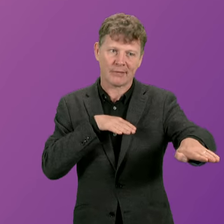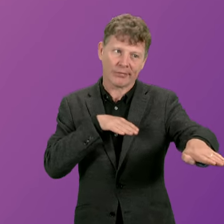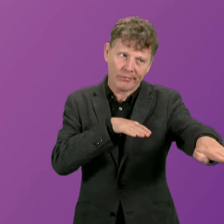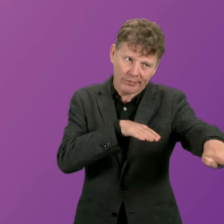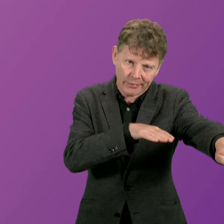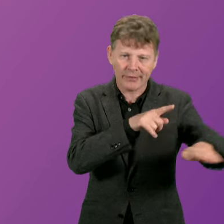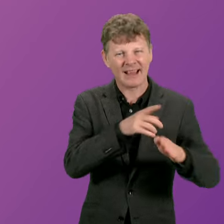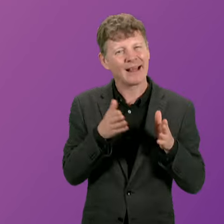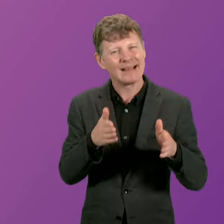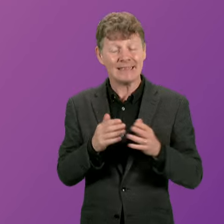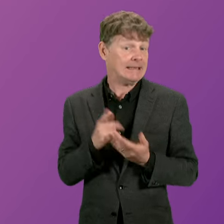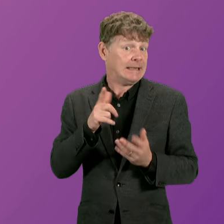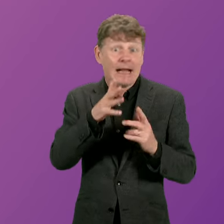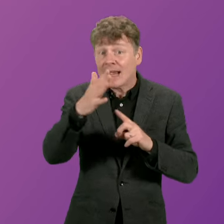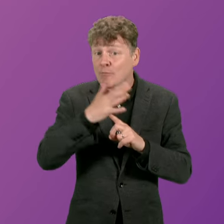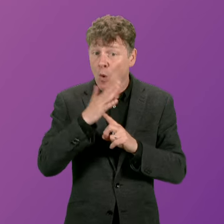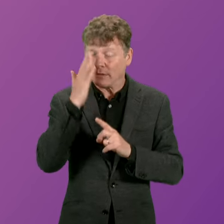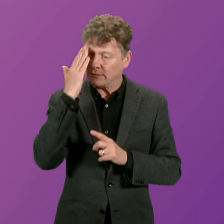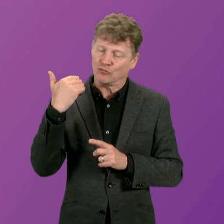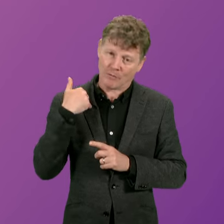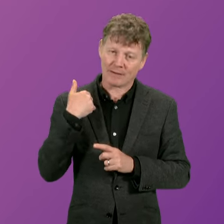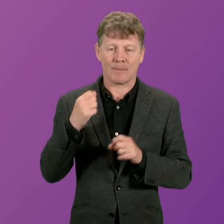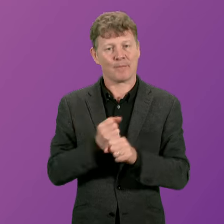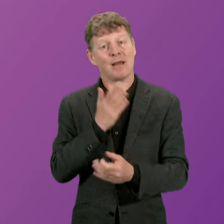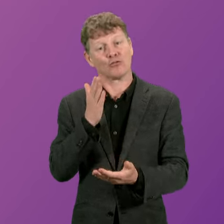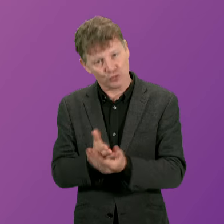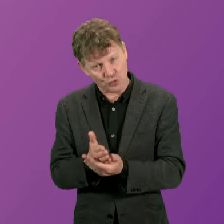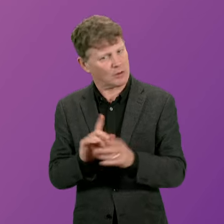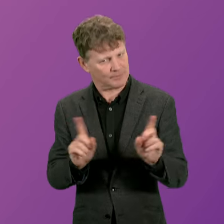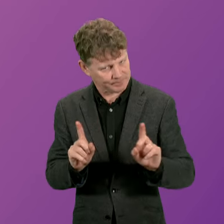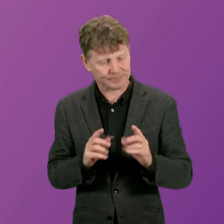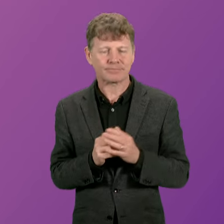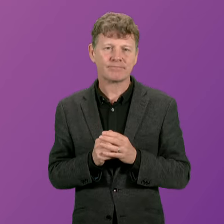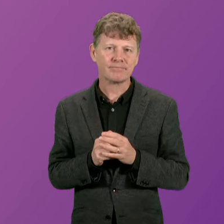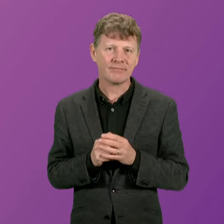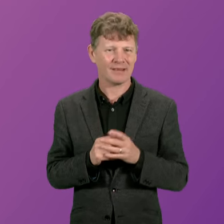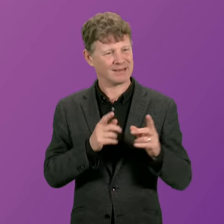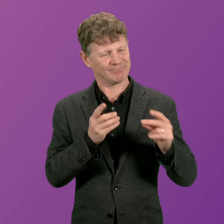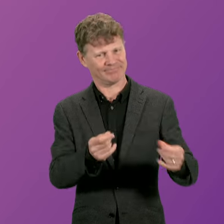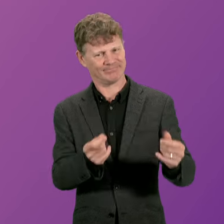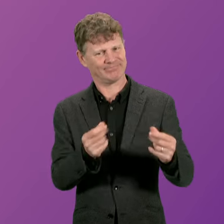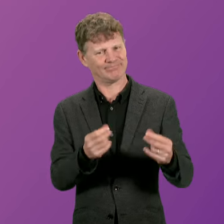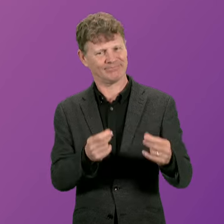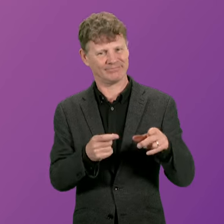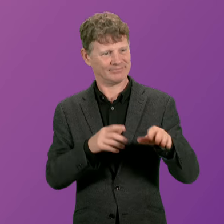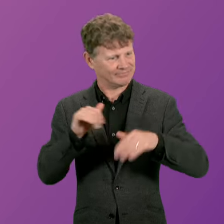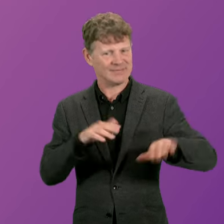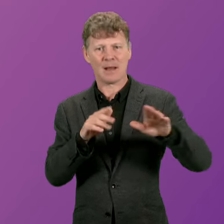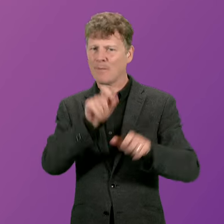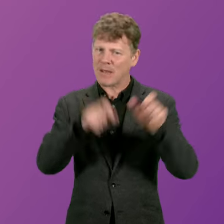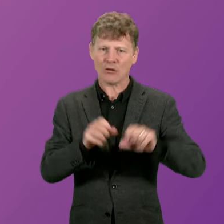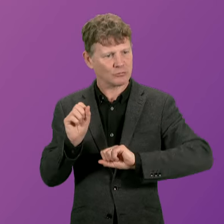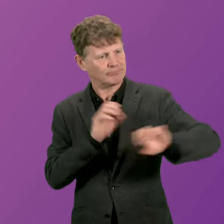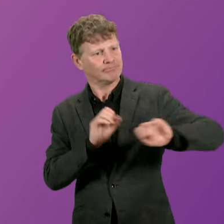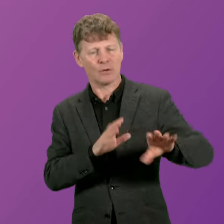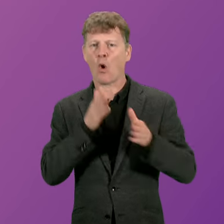important reminder of the importance of ensuring a very swift transfer of patients at hospitals to